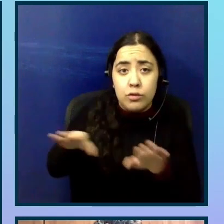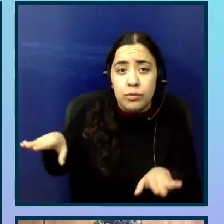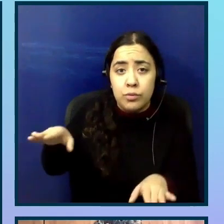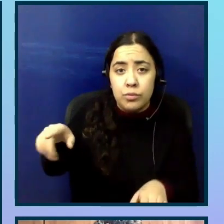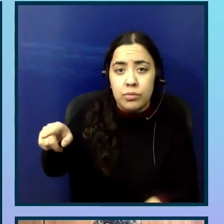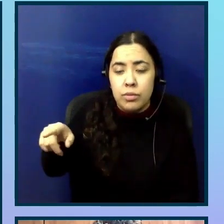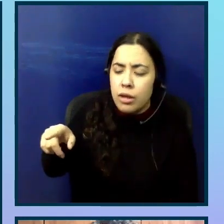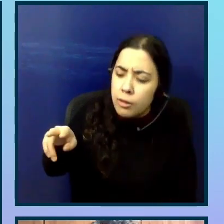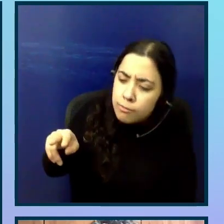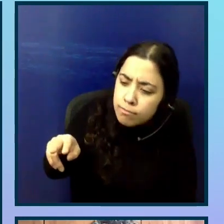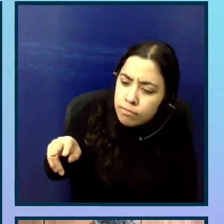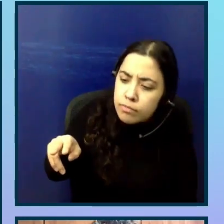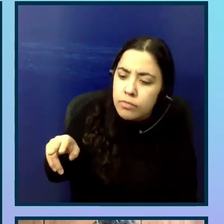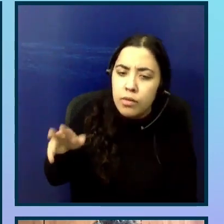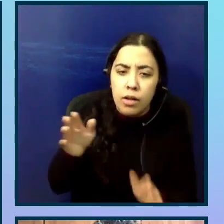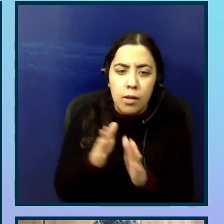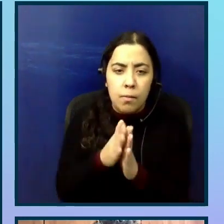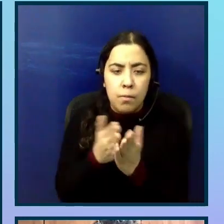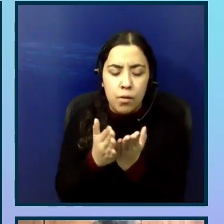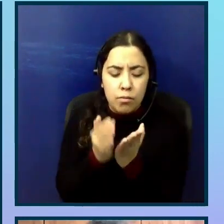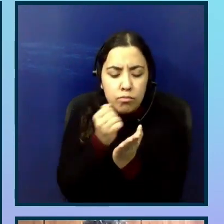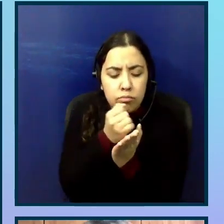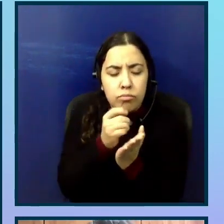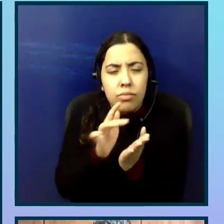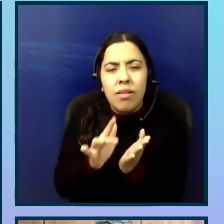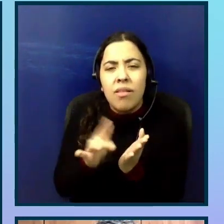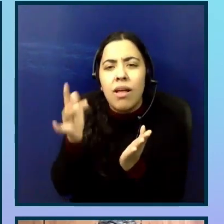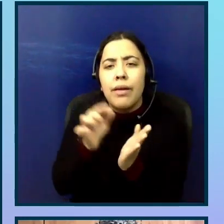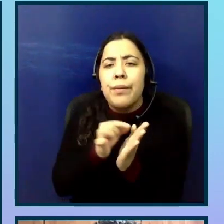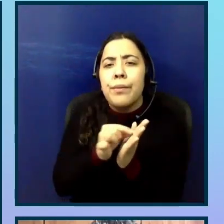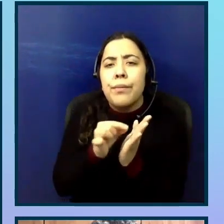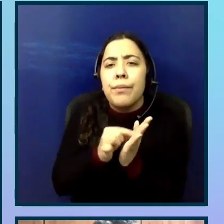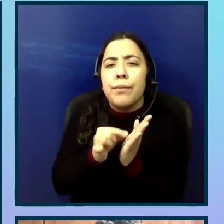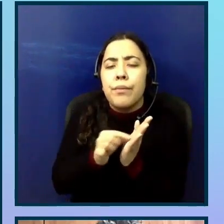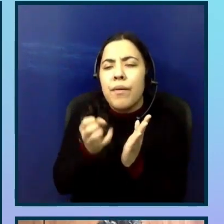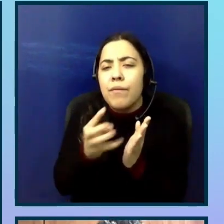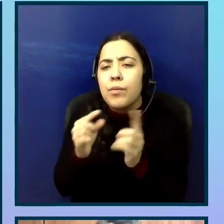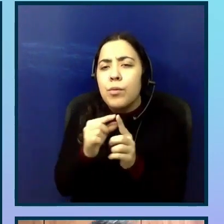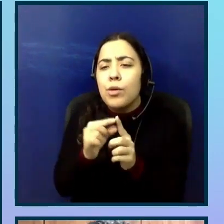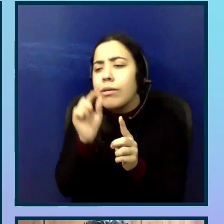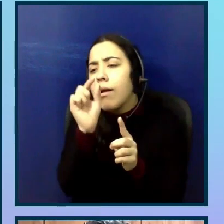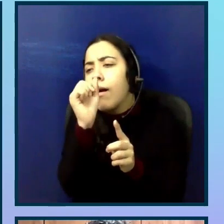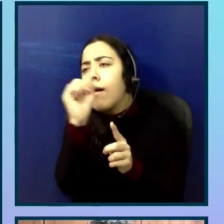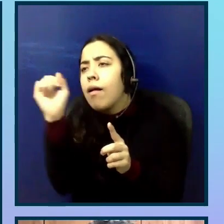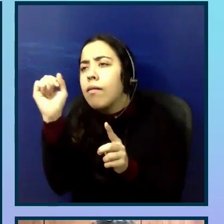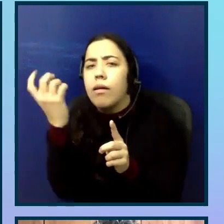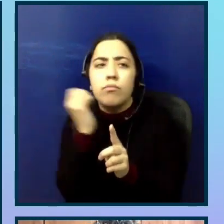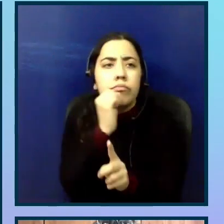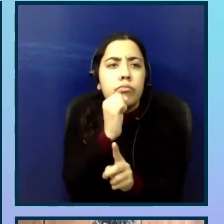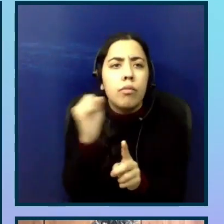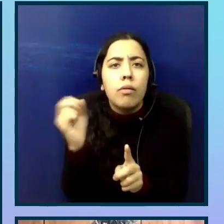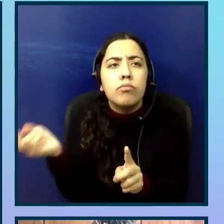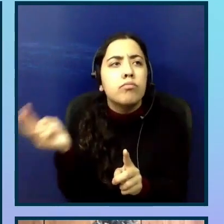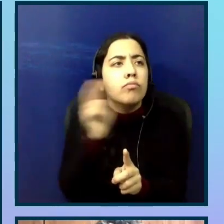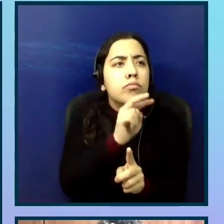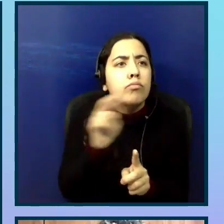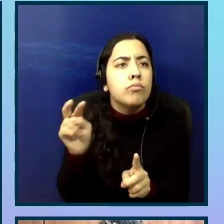They would not just highlight a few little things, they would highlight the whole page and then try to go back and read through it. And we may always made sure